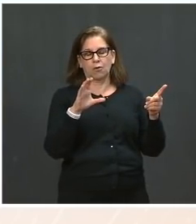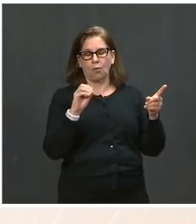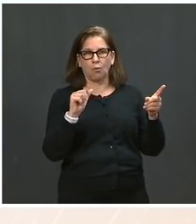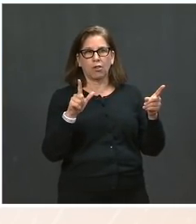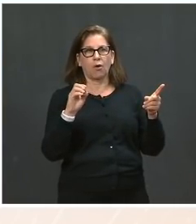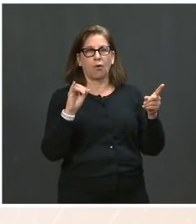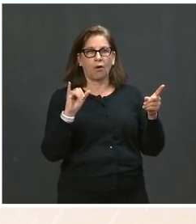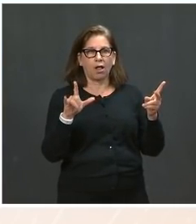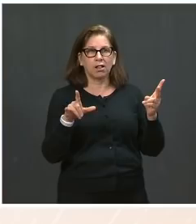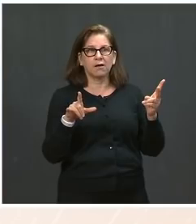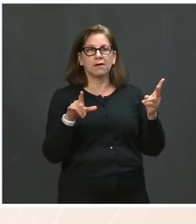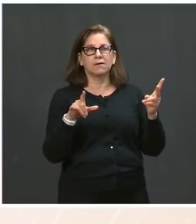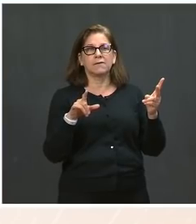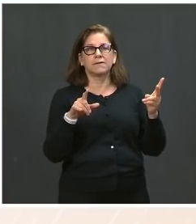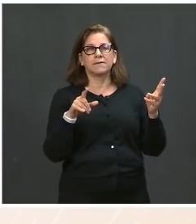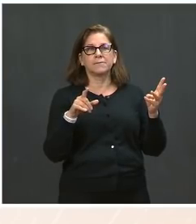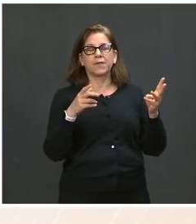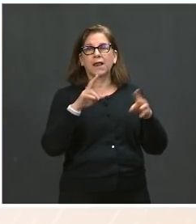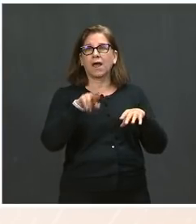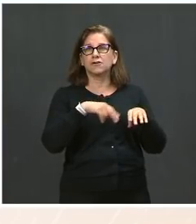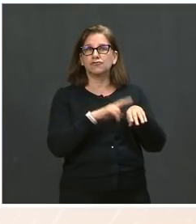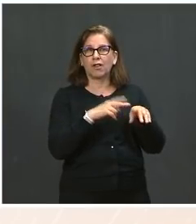There are billions of dollars in this bill